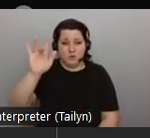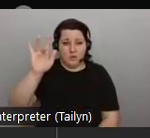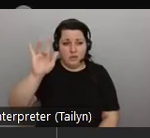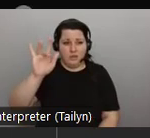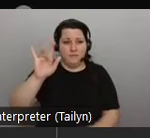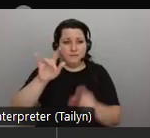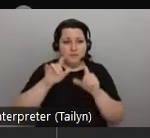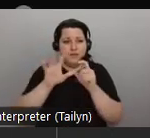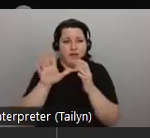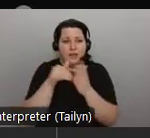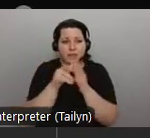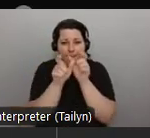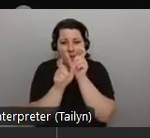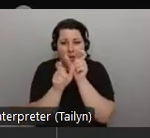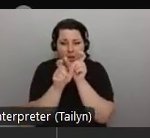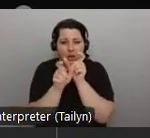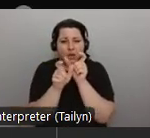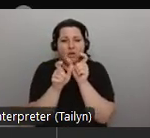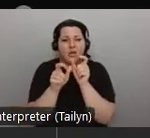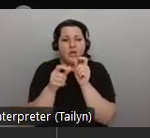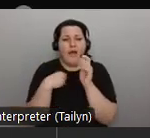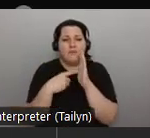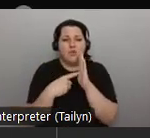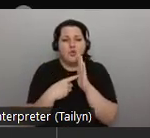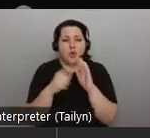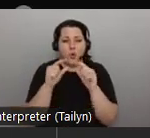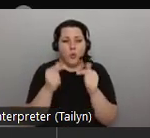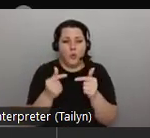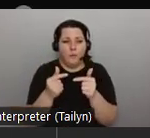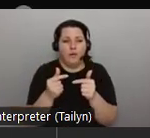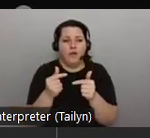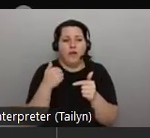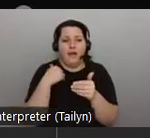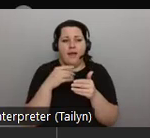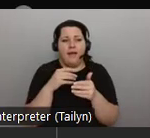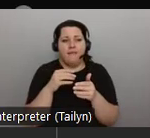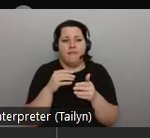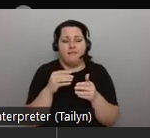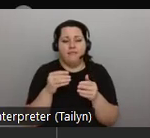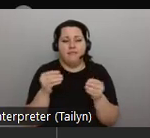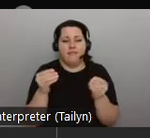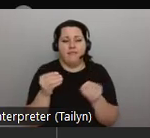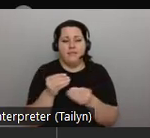Easiest way for me to explain this to people is, if I go to view, and on the middle of the ribbon there is the show